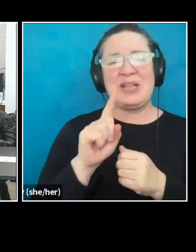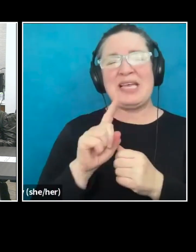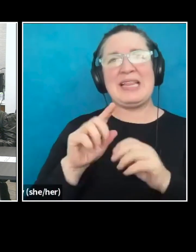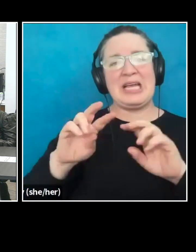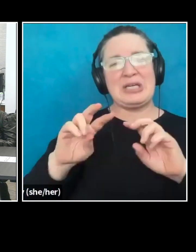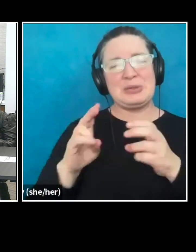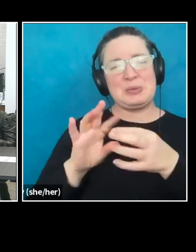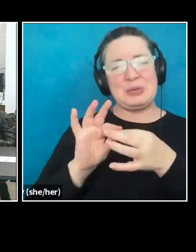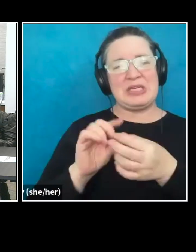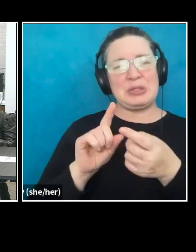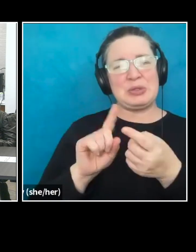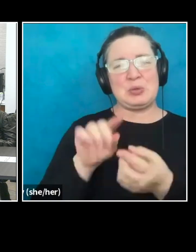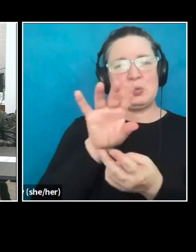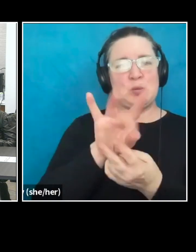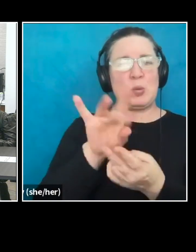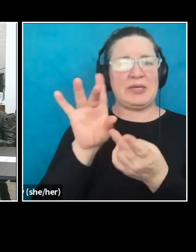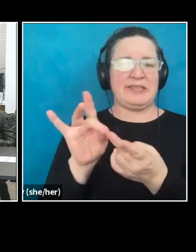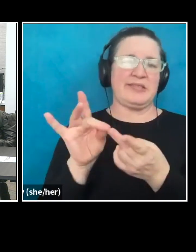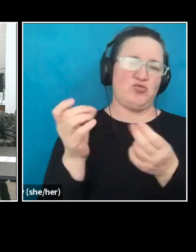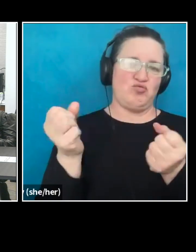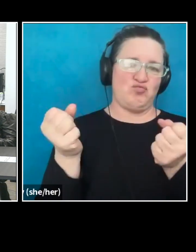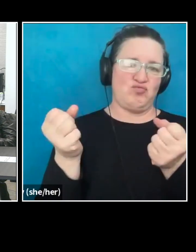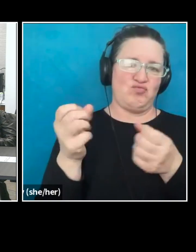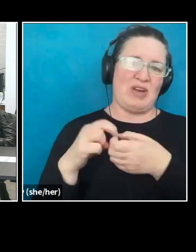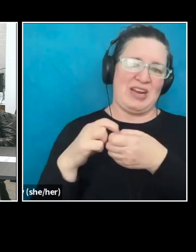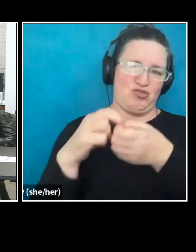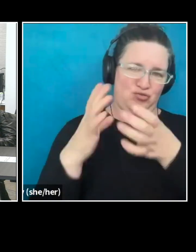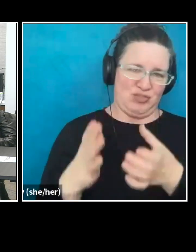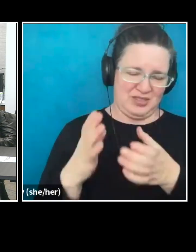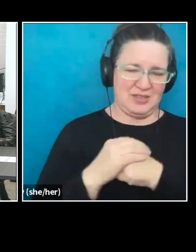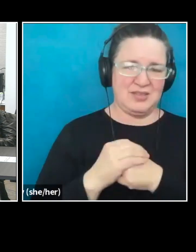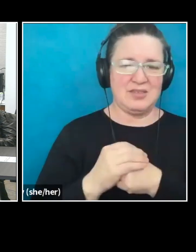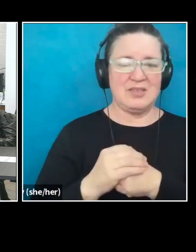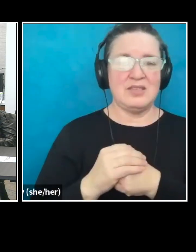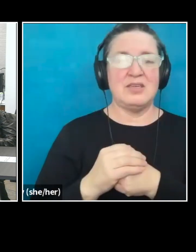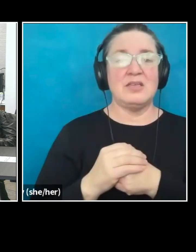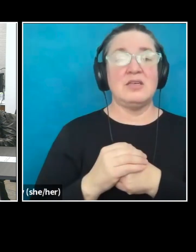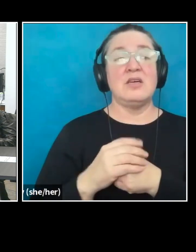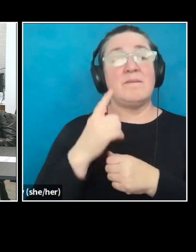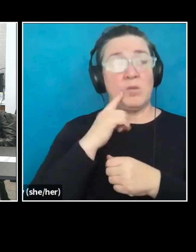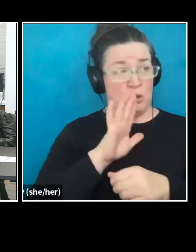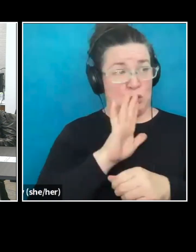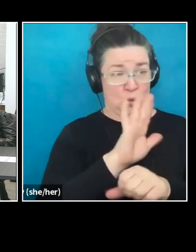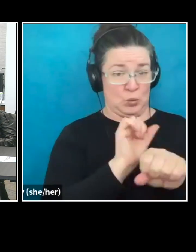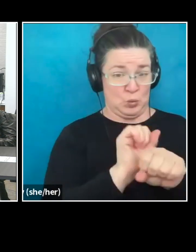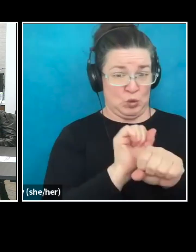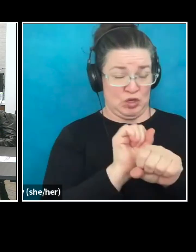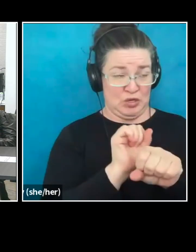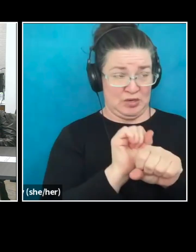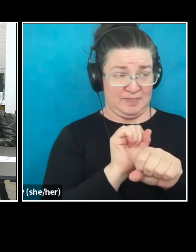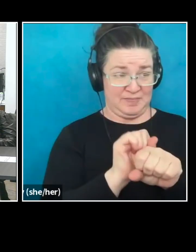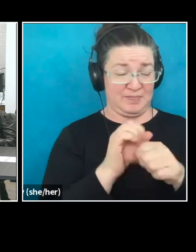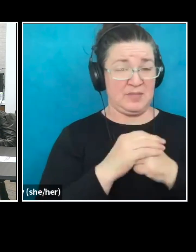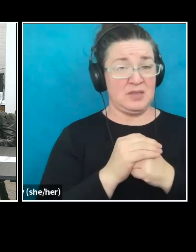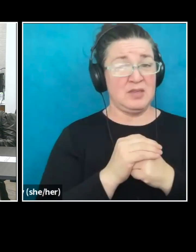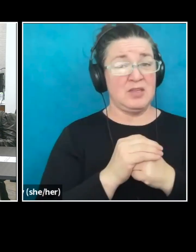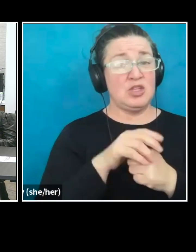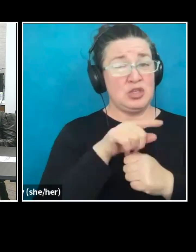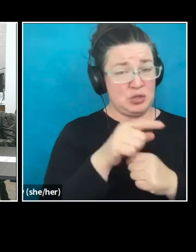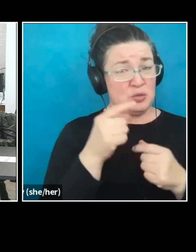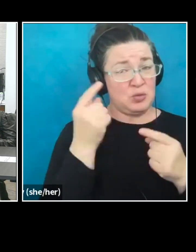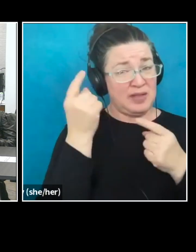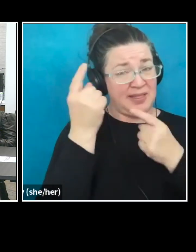Uh and so I'm curious as you do your advocacy, do you concern yourself about the that dominant frame